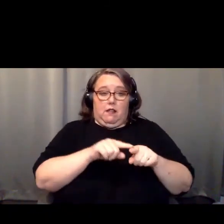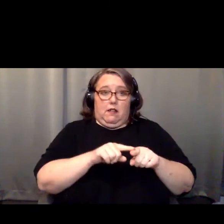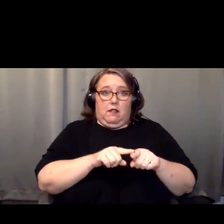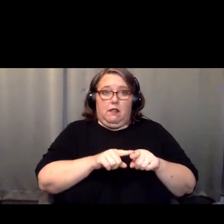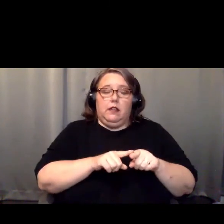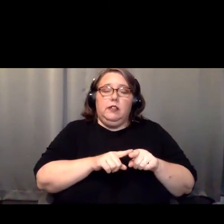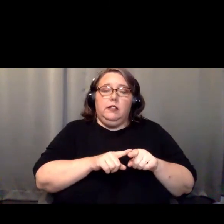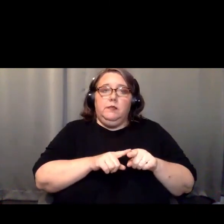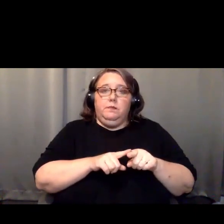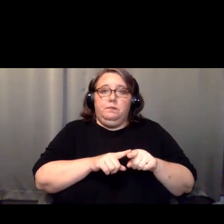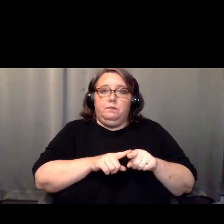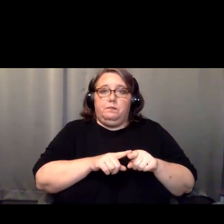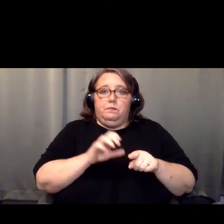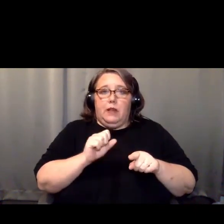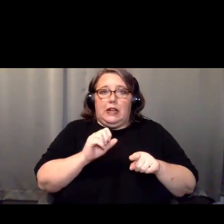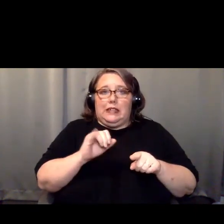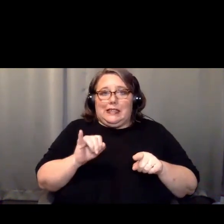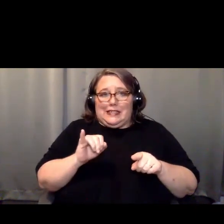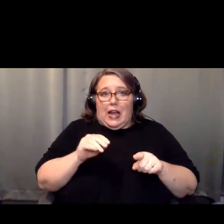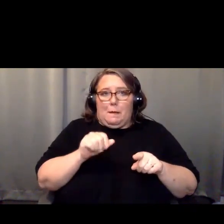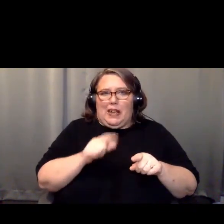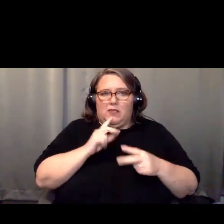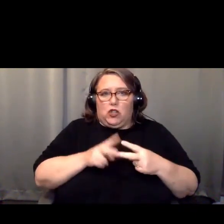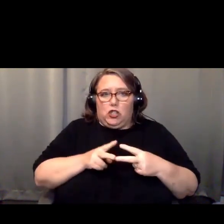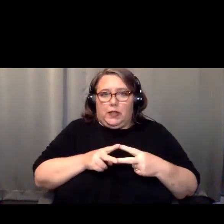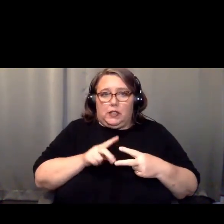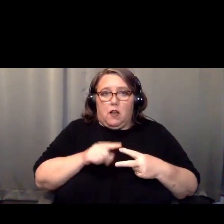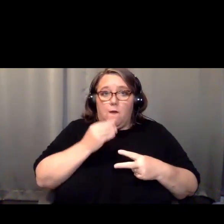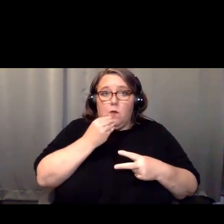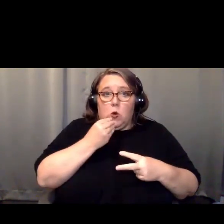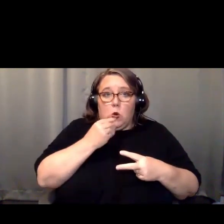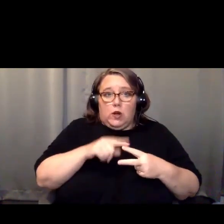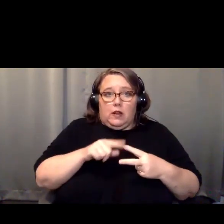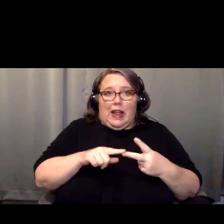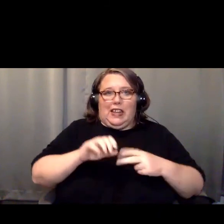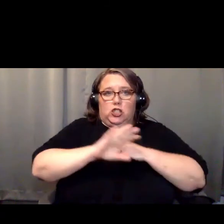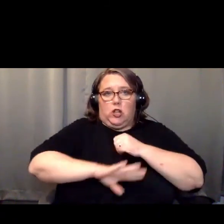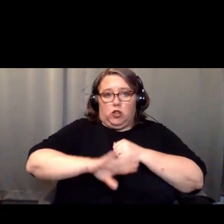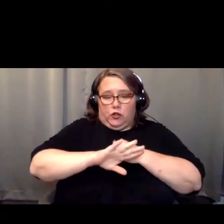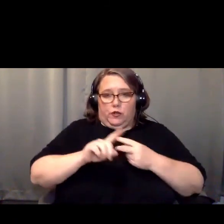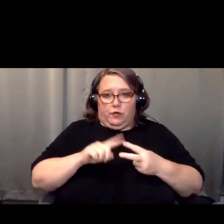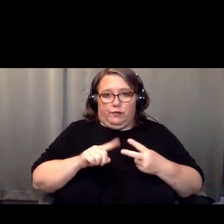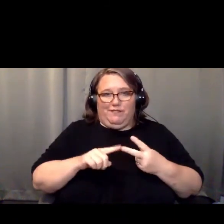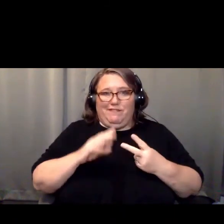since SSI exists to pay for two things, food and shelter. You can spend it on whatever you'd like,